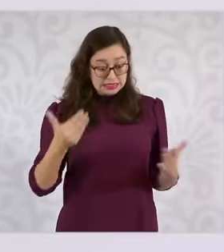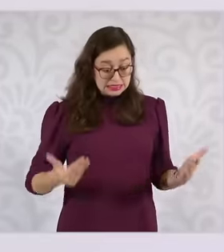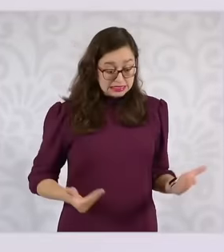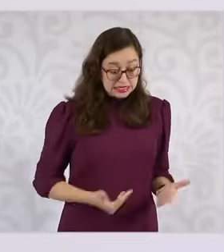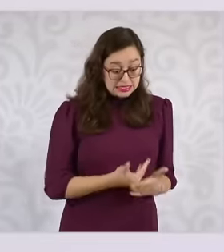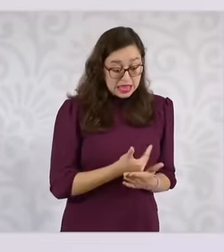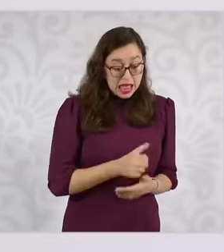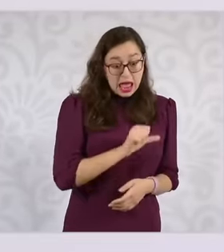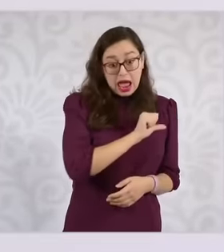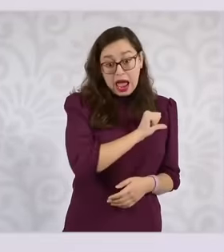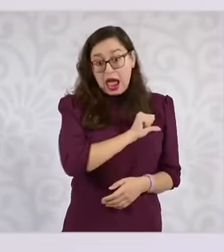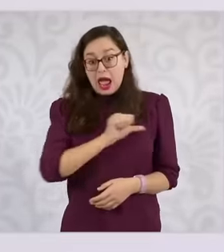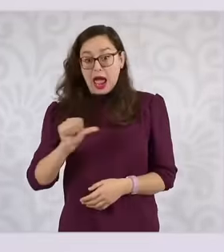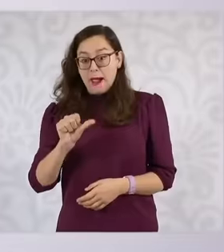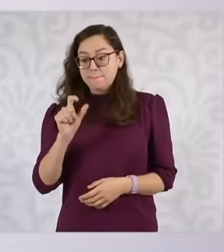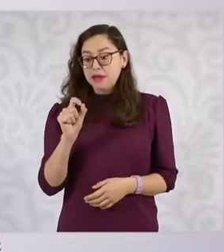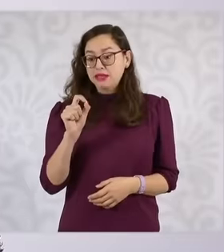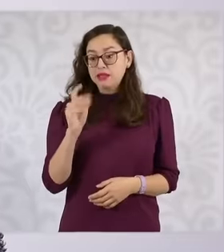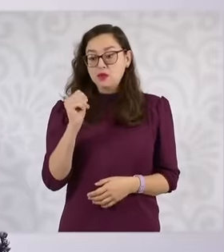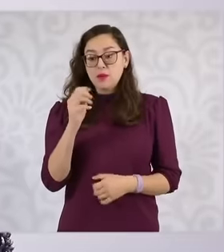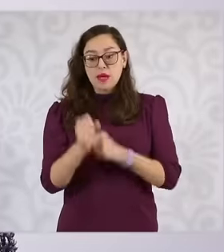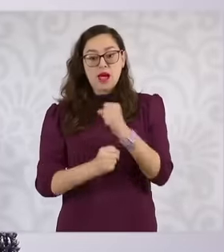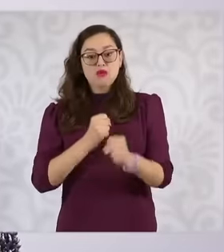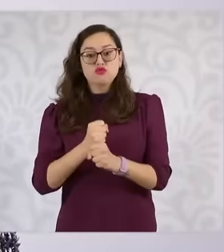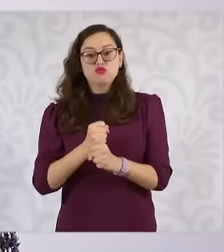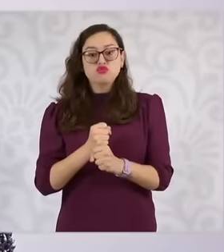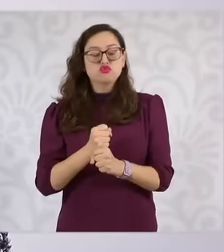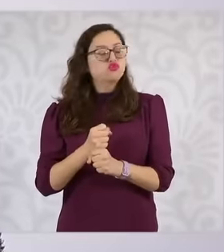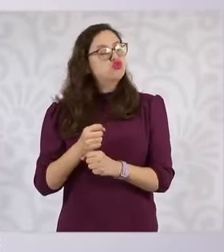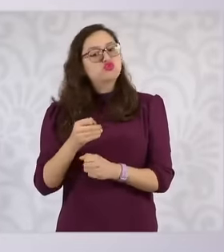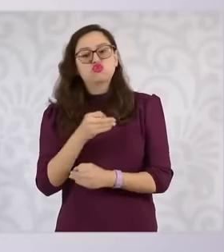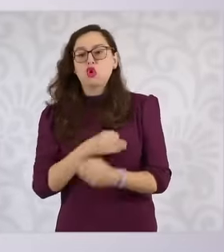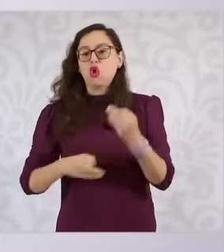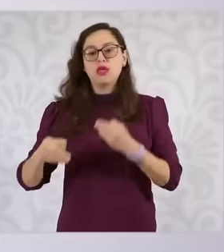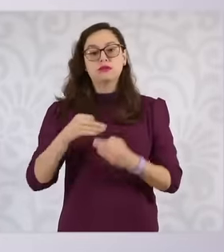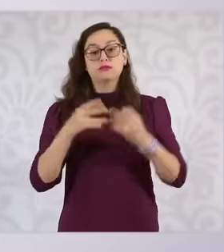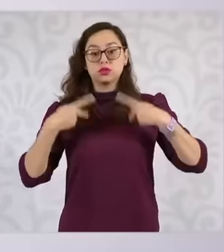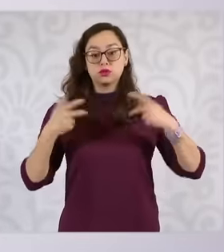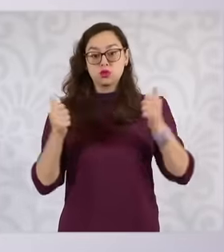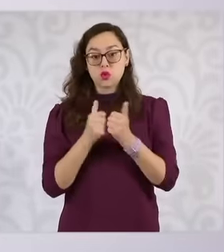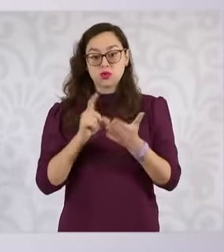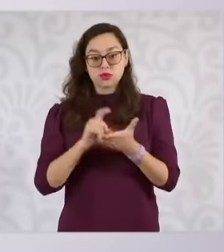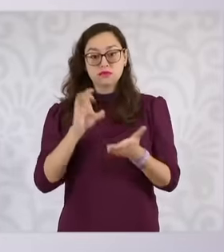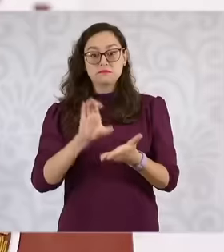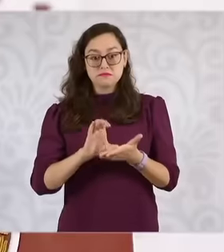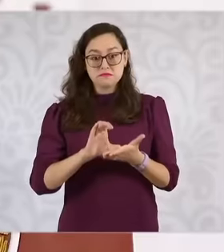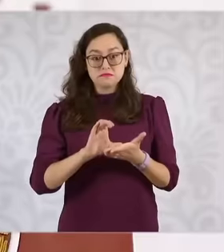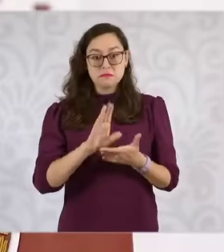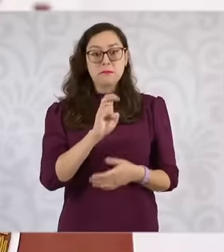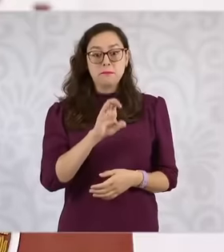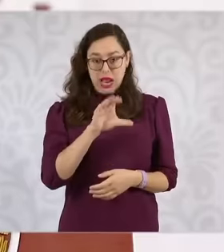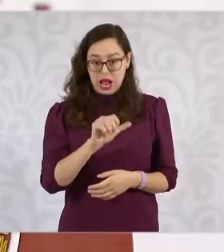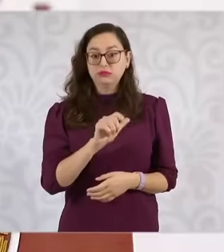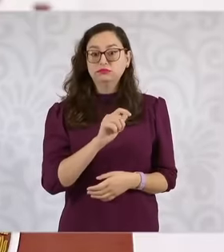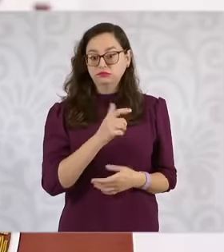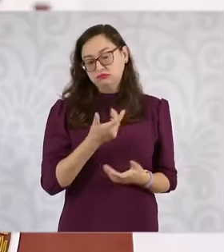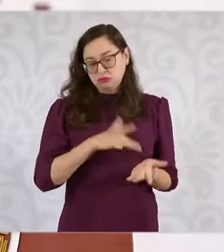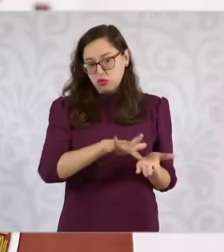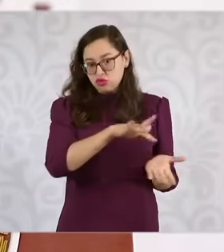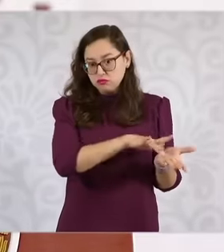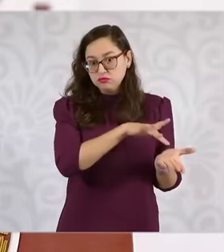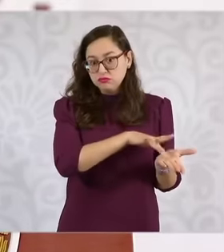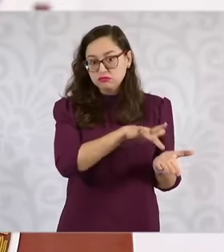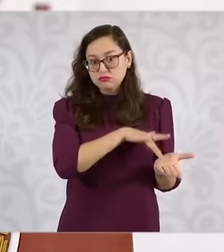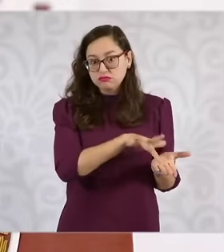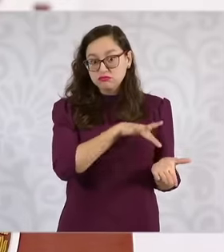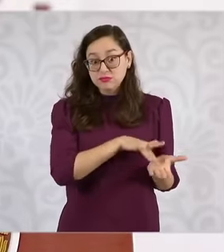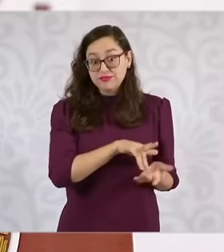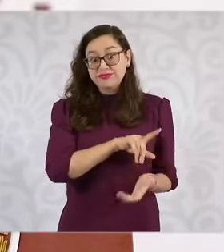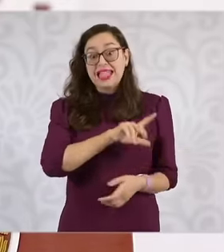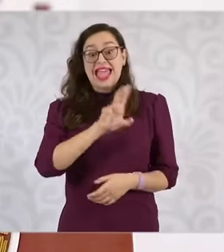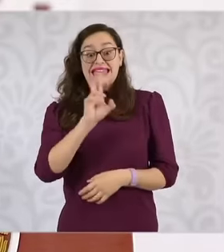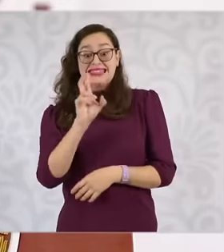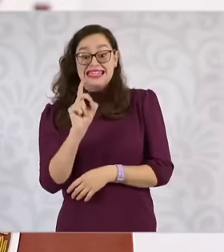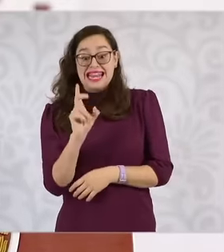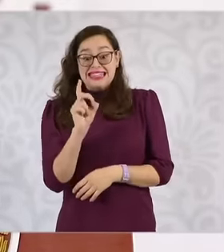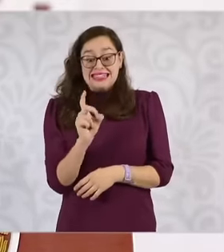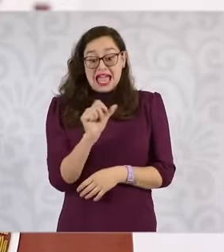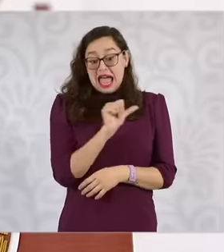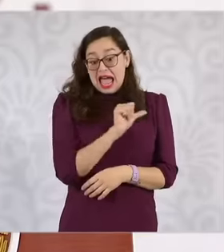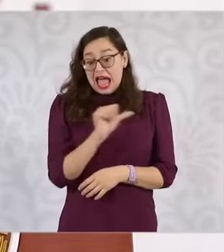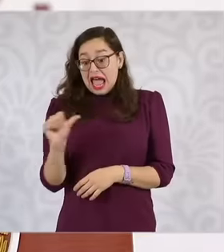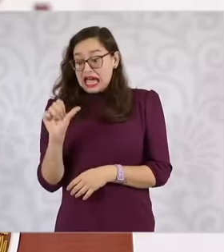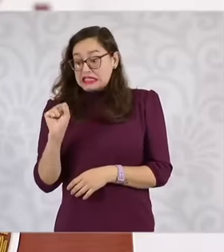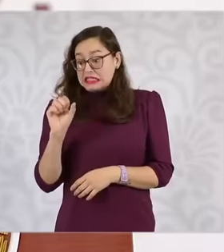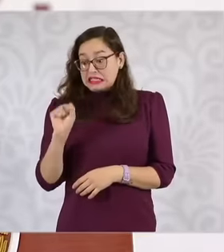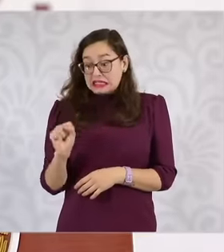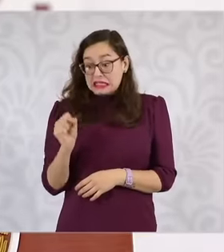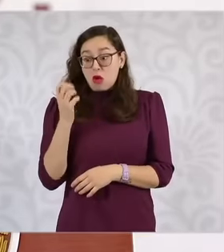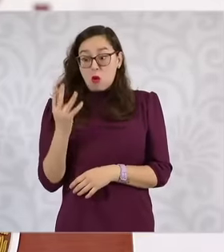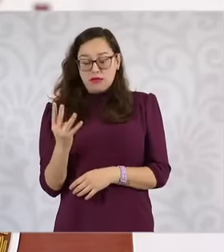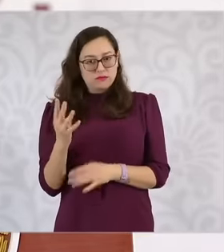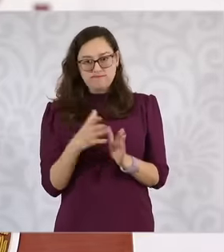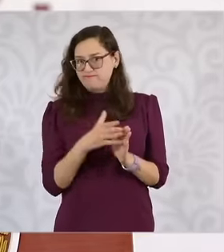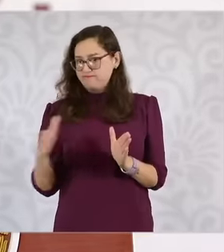age of 29 it is universal and after the age of 30 to 64 there is a Dual participation. For example,